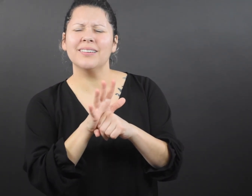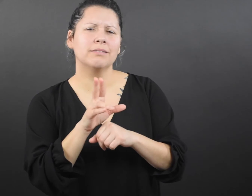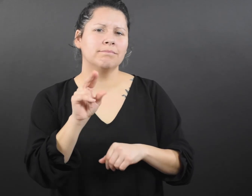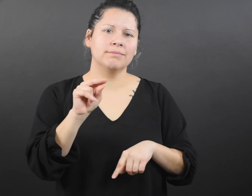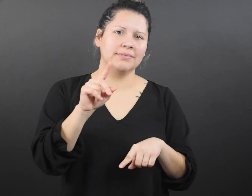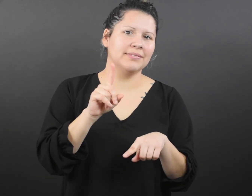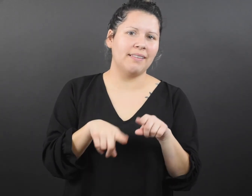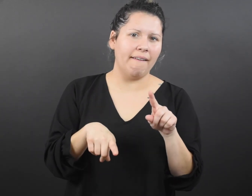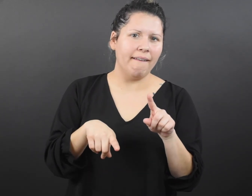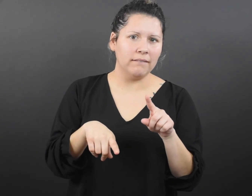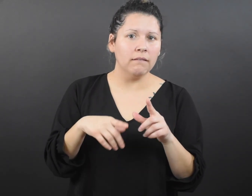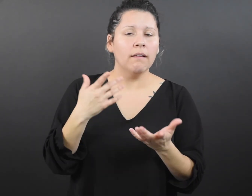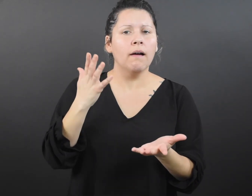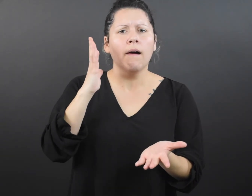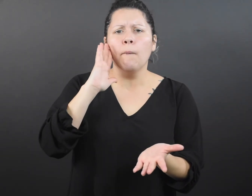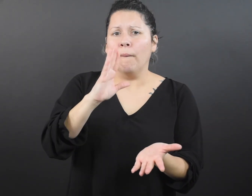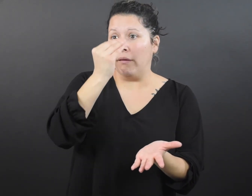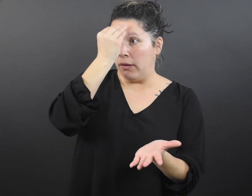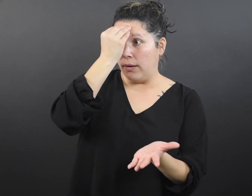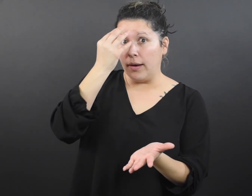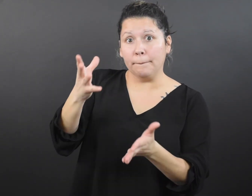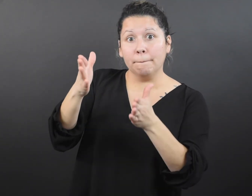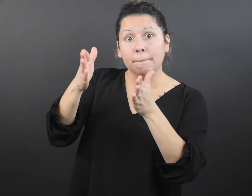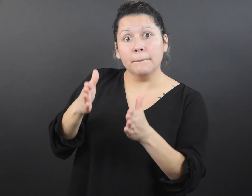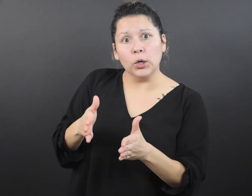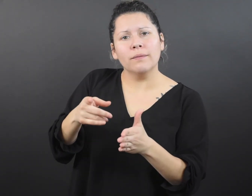It can only tell someone if they may have had it in the past.